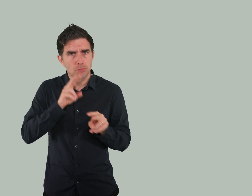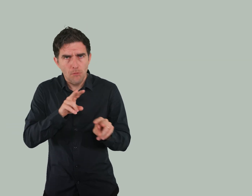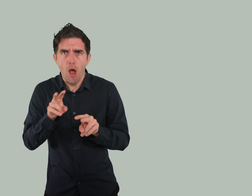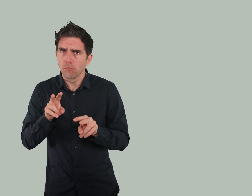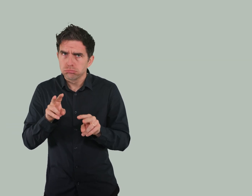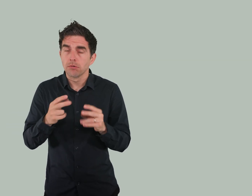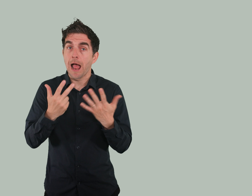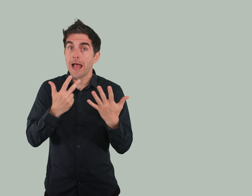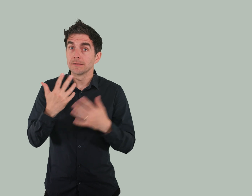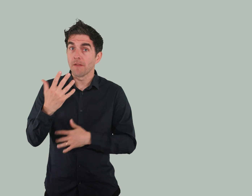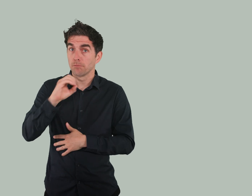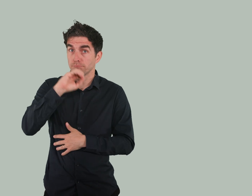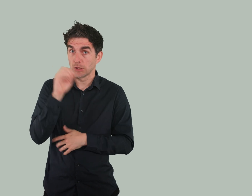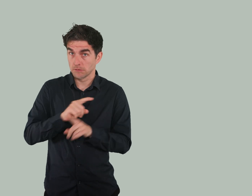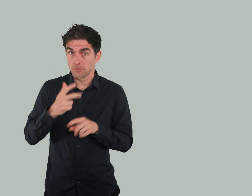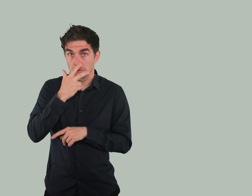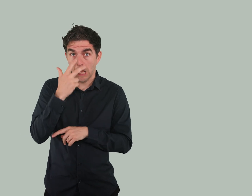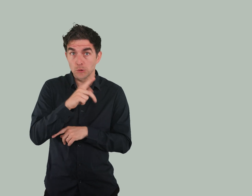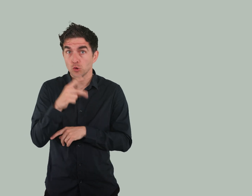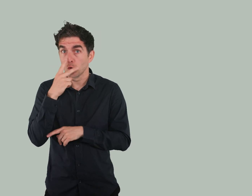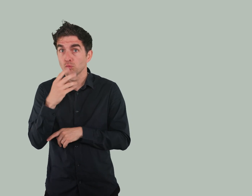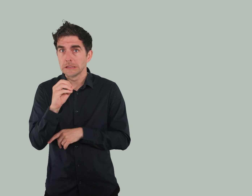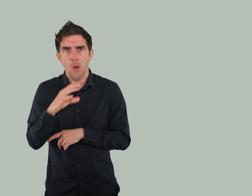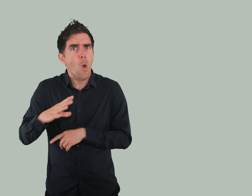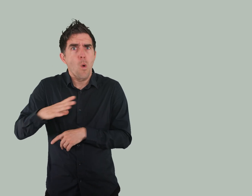show that 85% of 18 to 20-year-olds